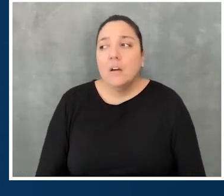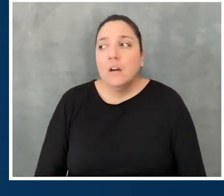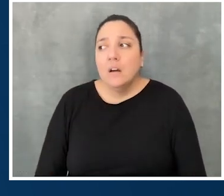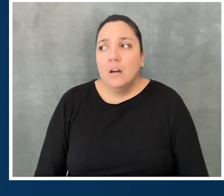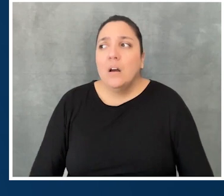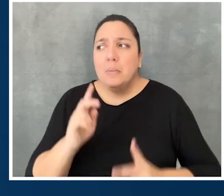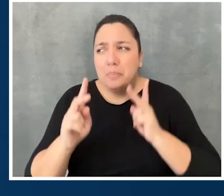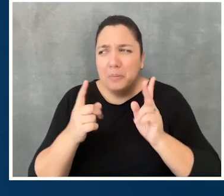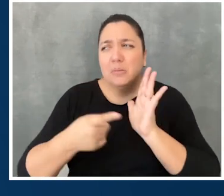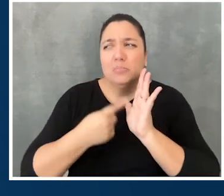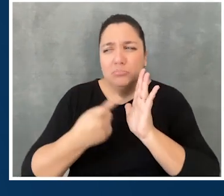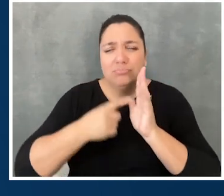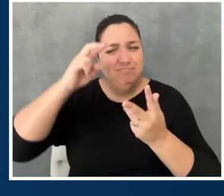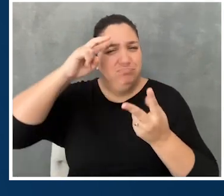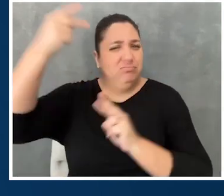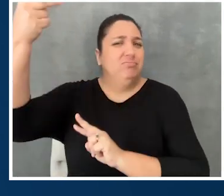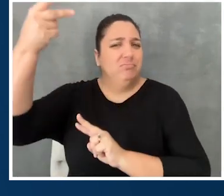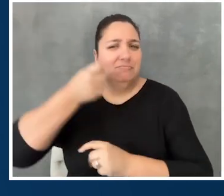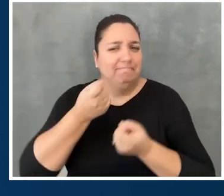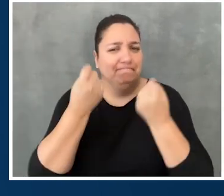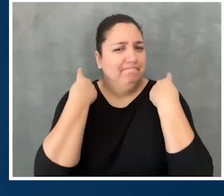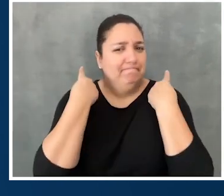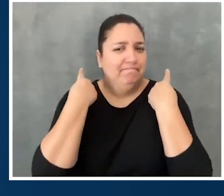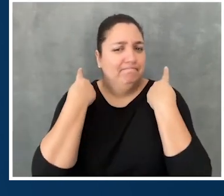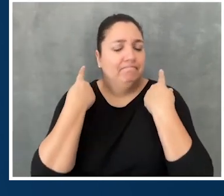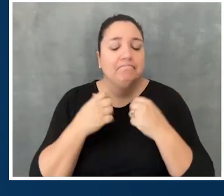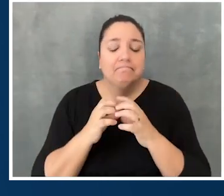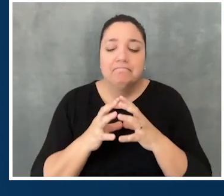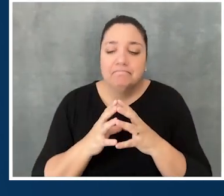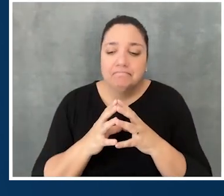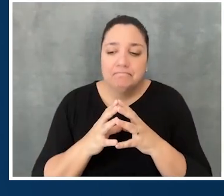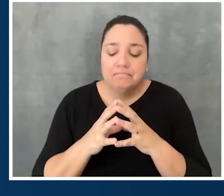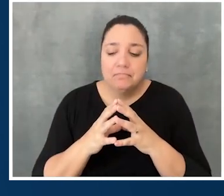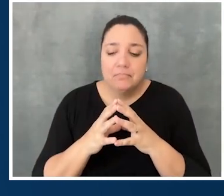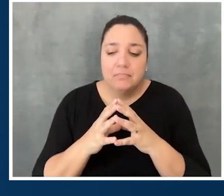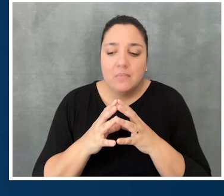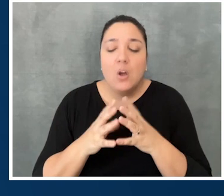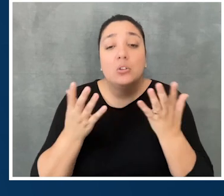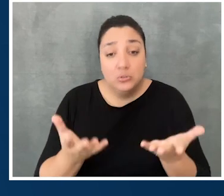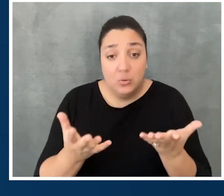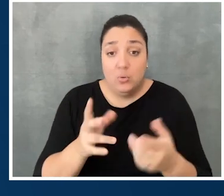misconstrued a lot. So disability justice